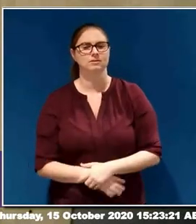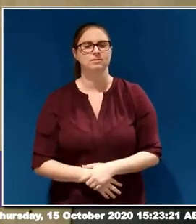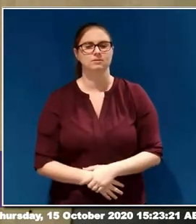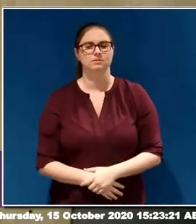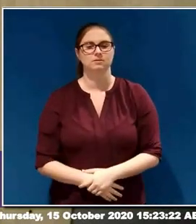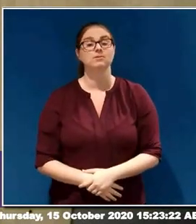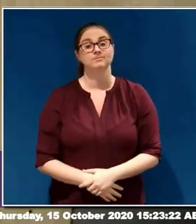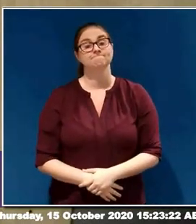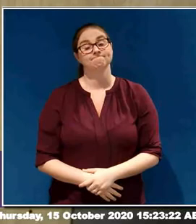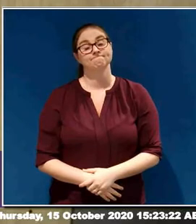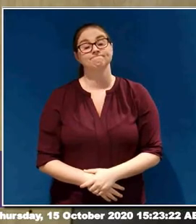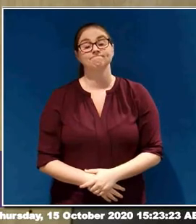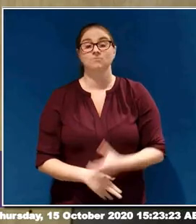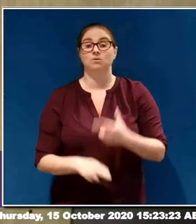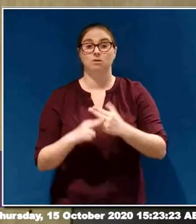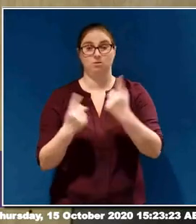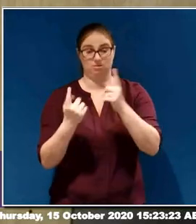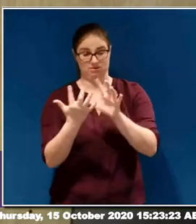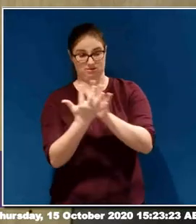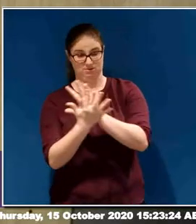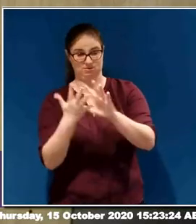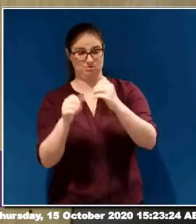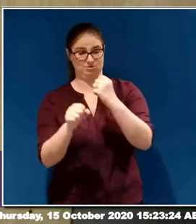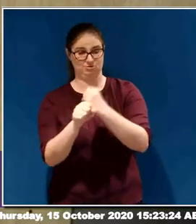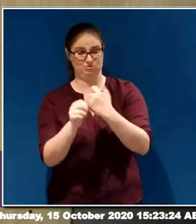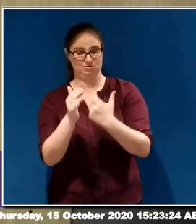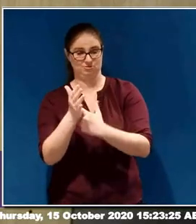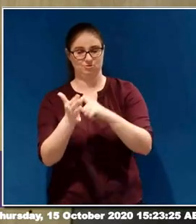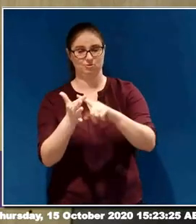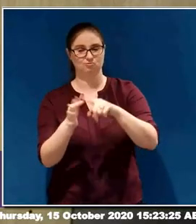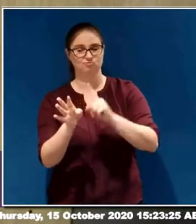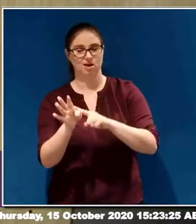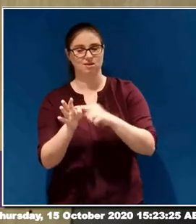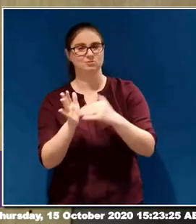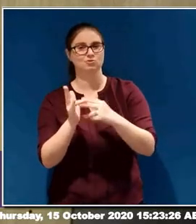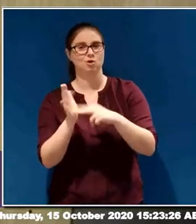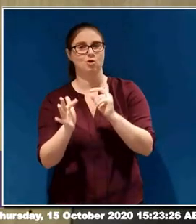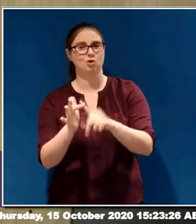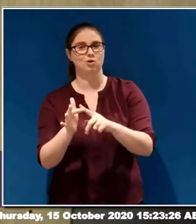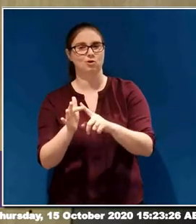boxes created by what we call “categorical resourced allocation methods”, and I